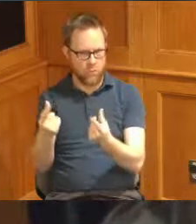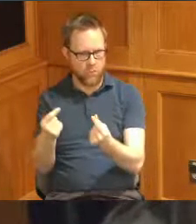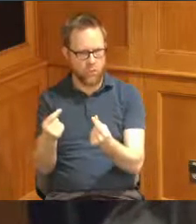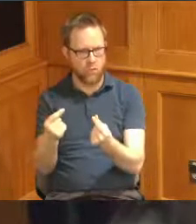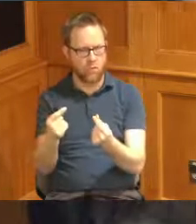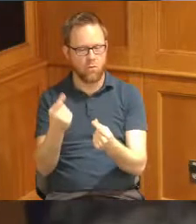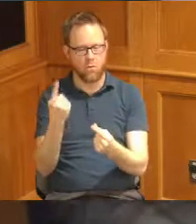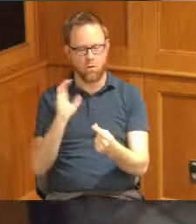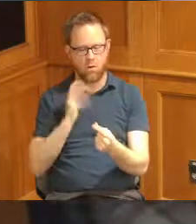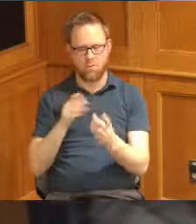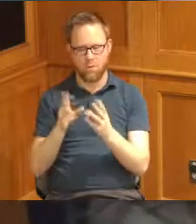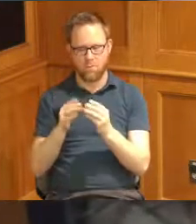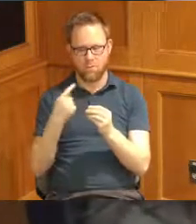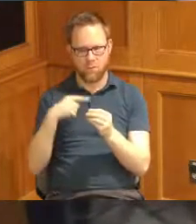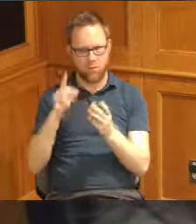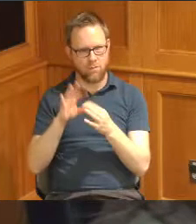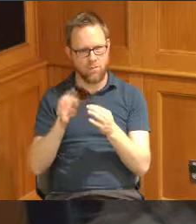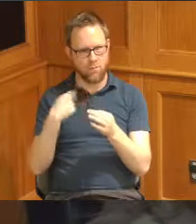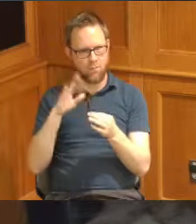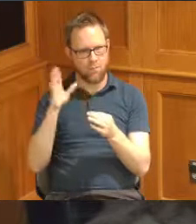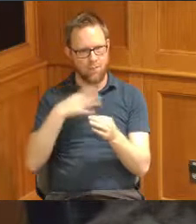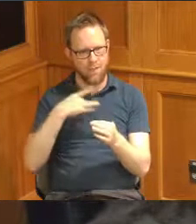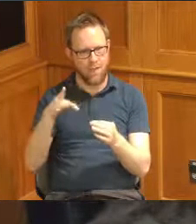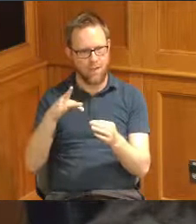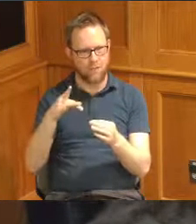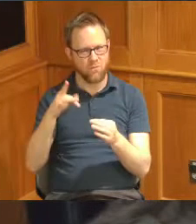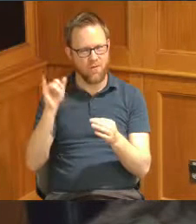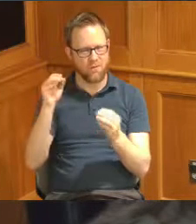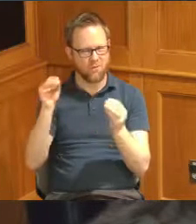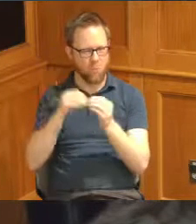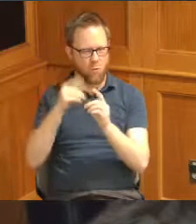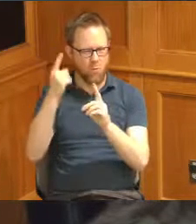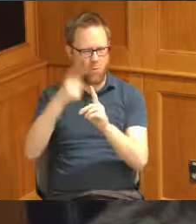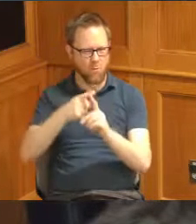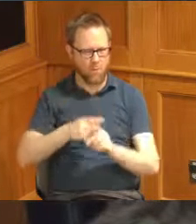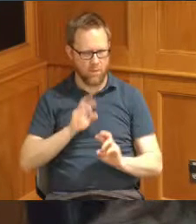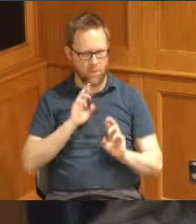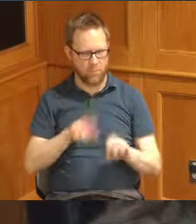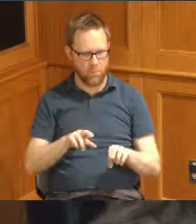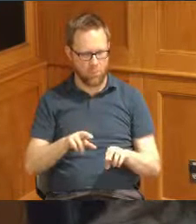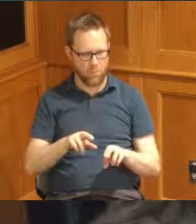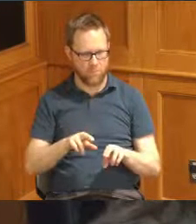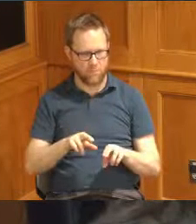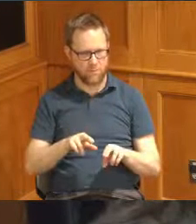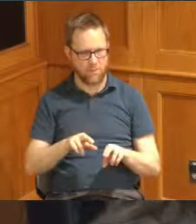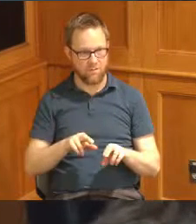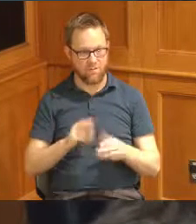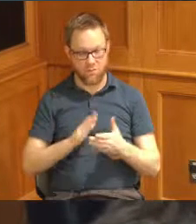of our meetings that we'd like to get that more on a monthly basis and after this one I guess so